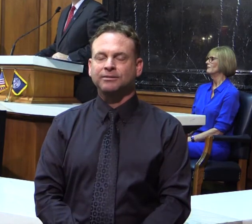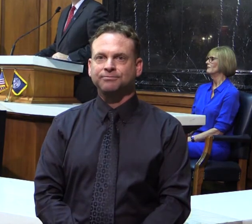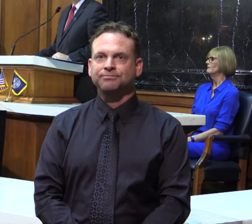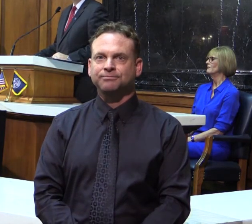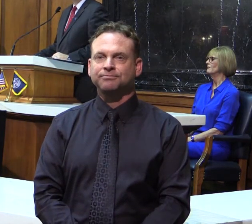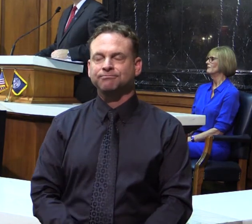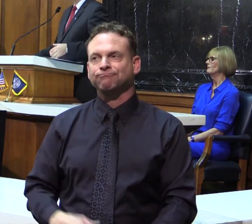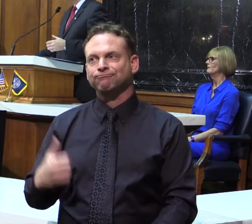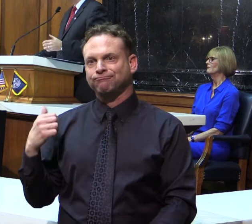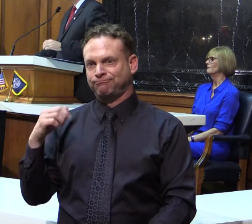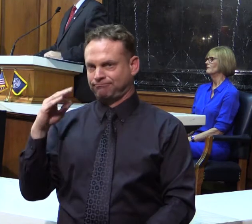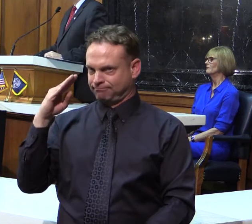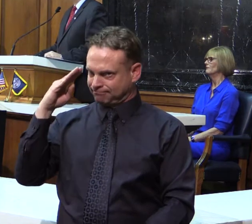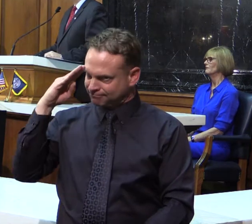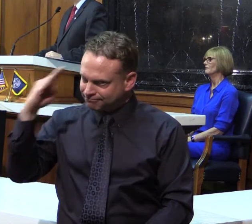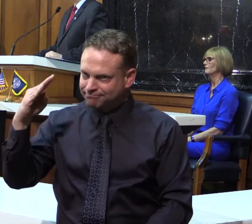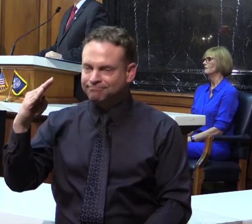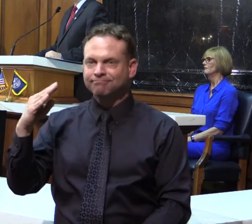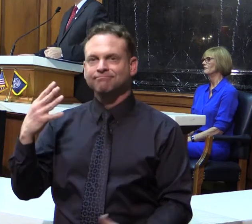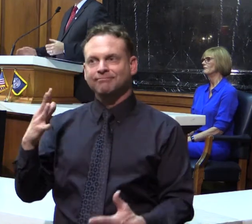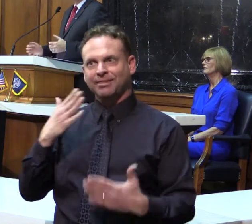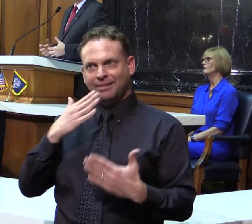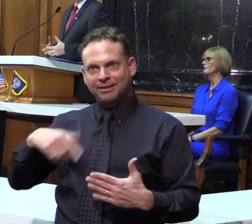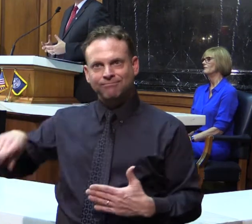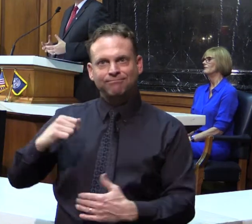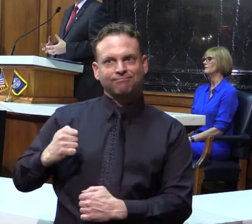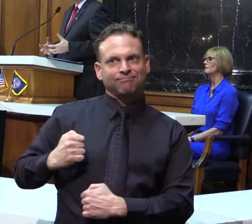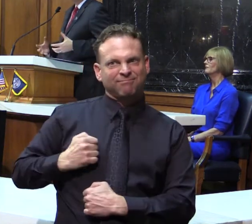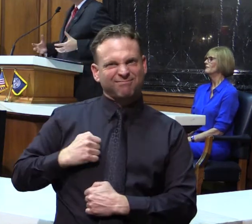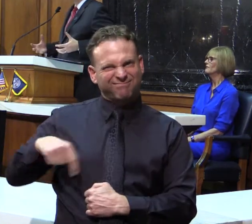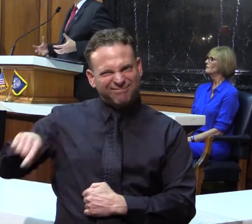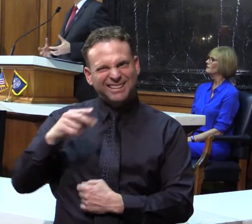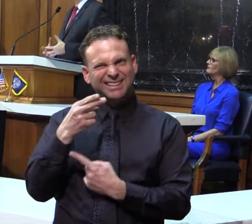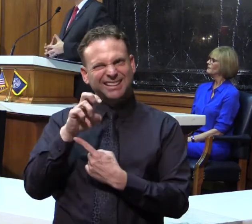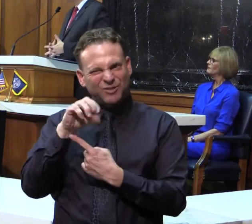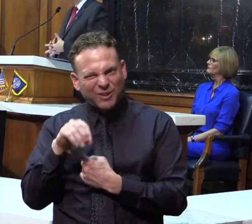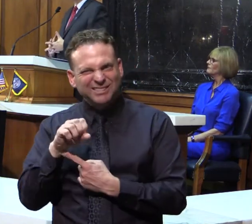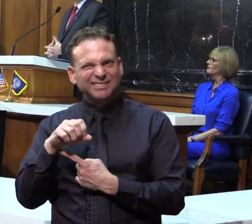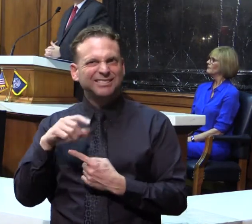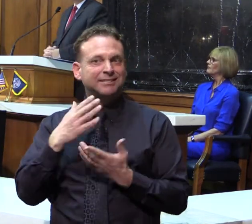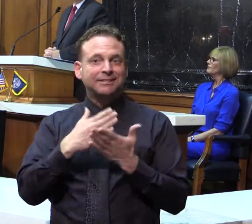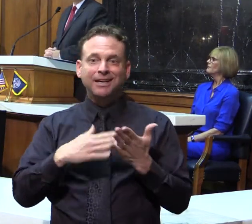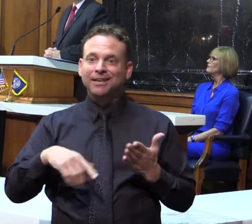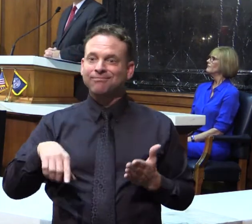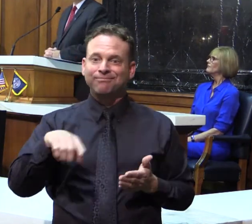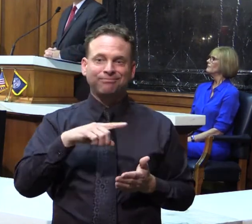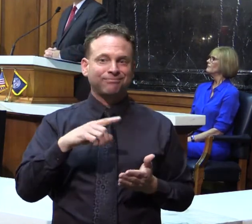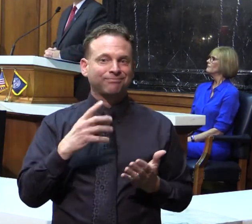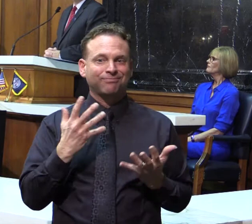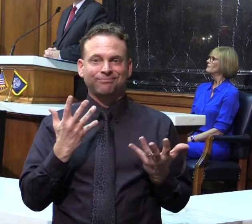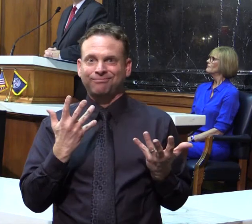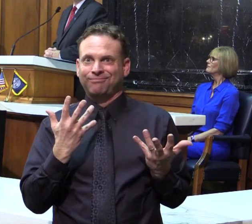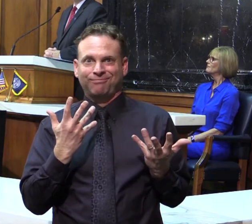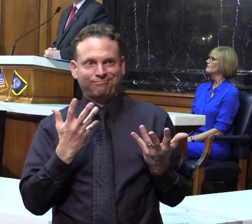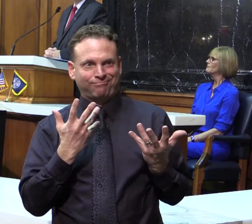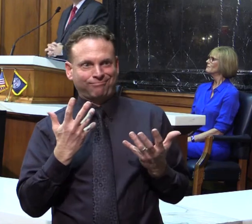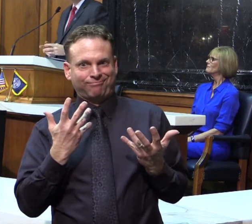… and governing often requires bridging those divides.